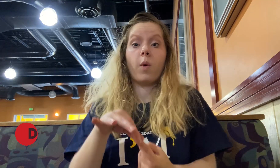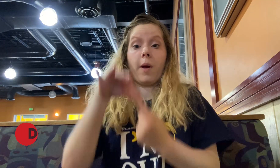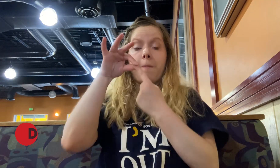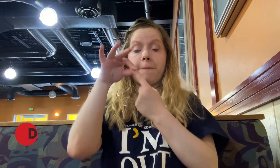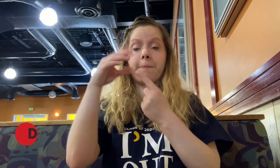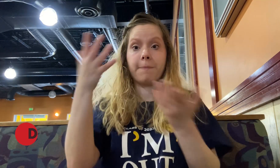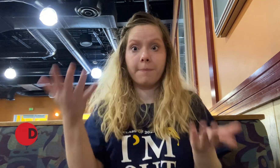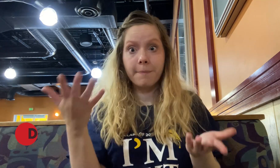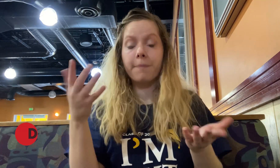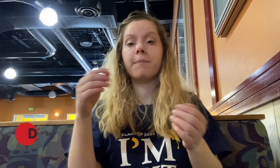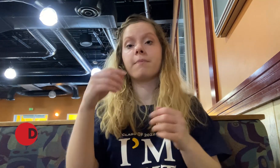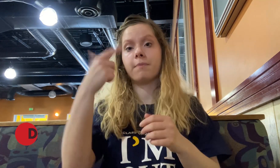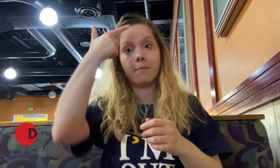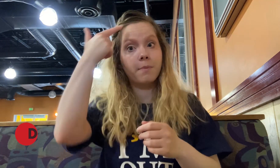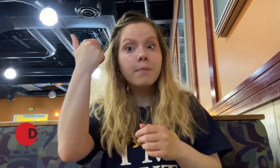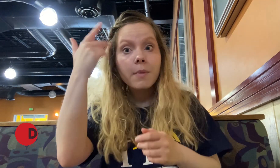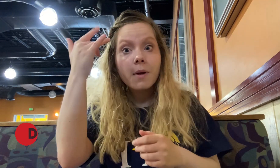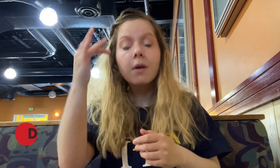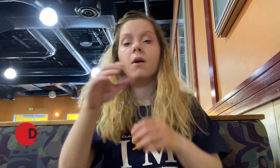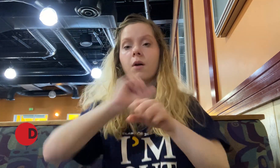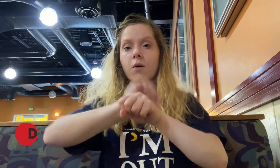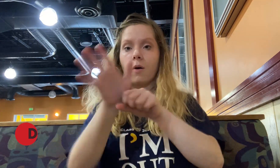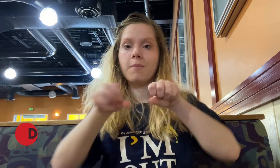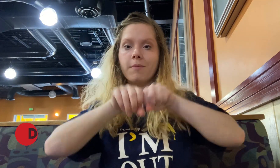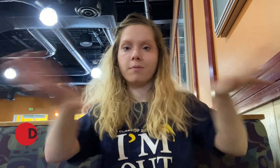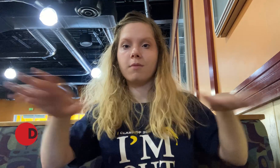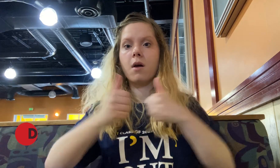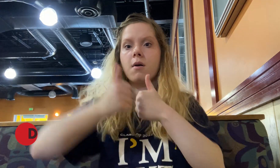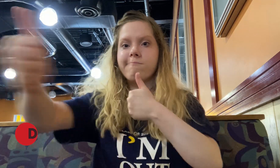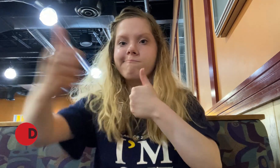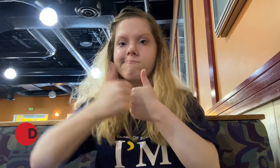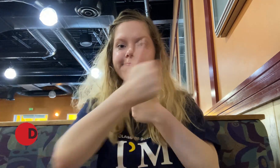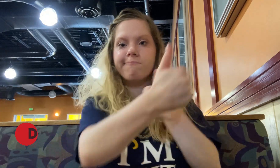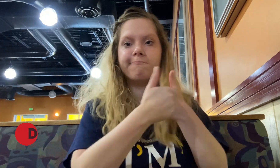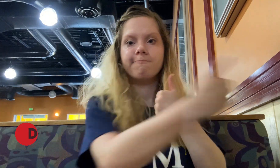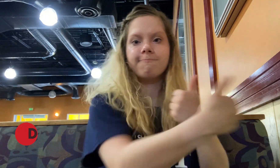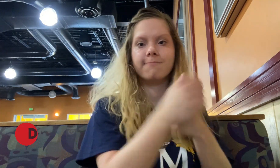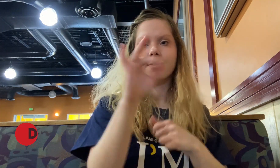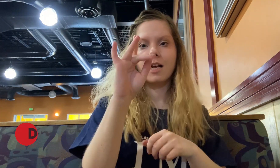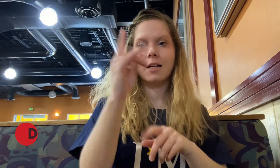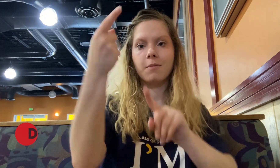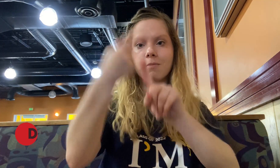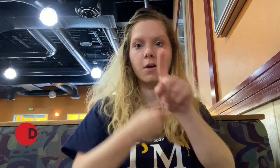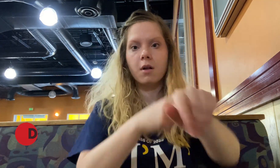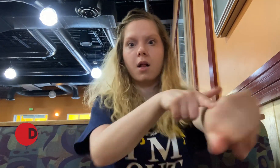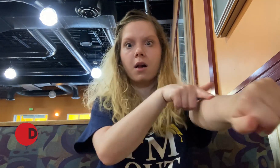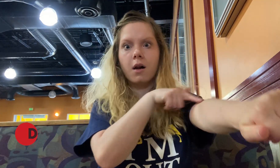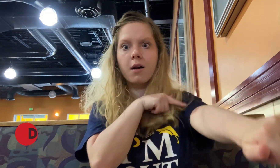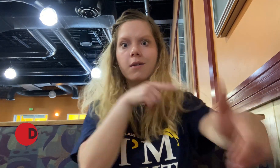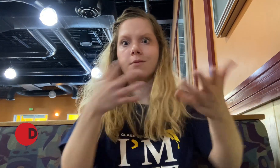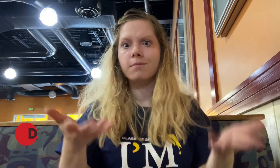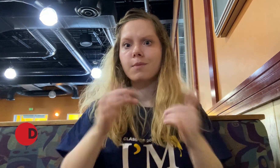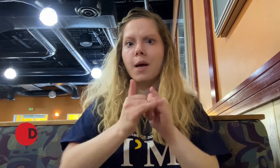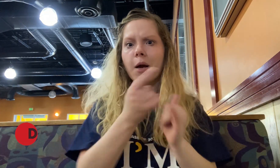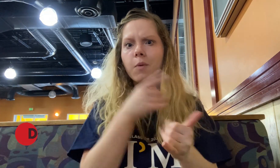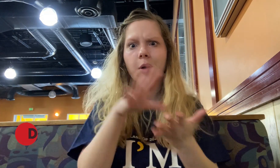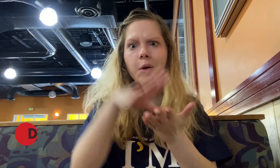This was exceptional because for 18 months we had to do distance